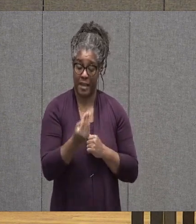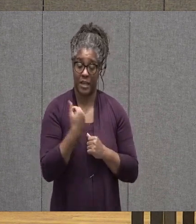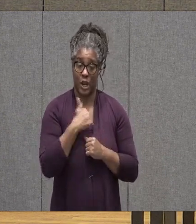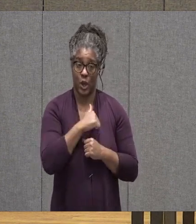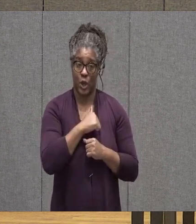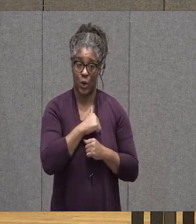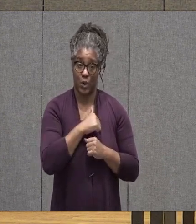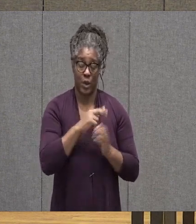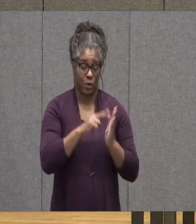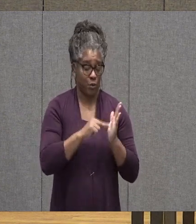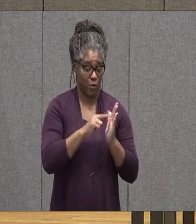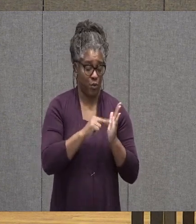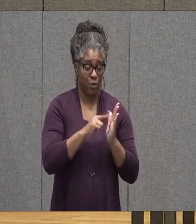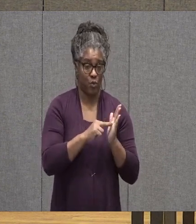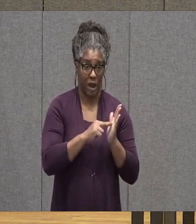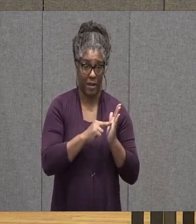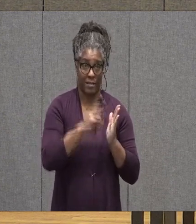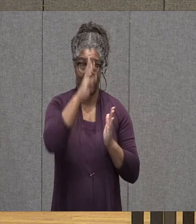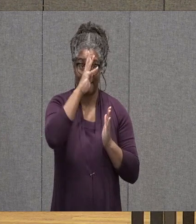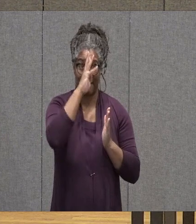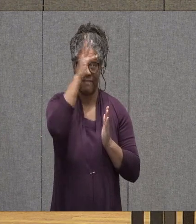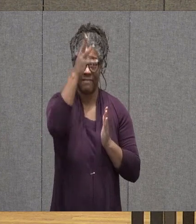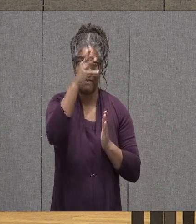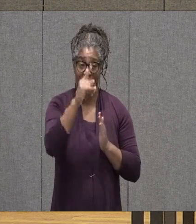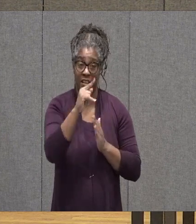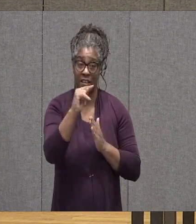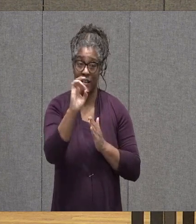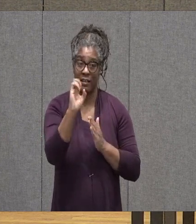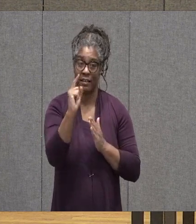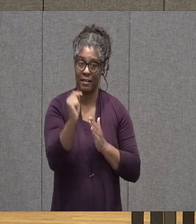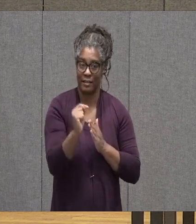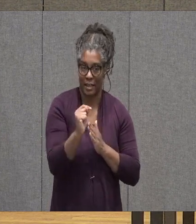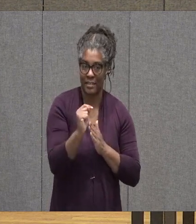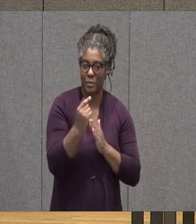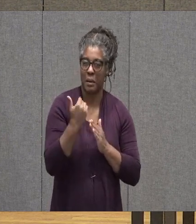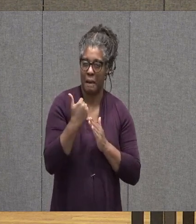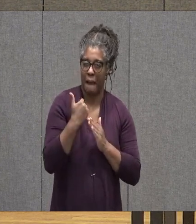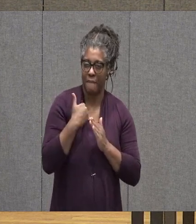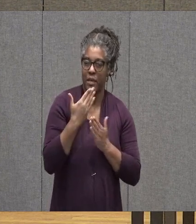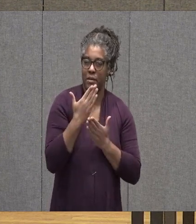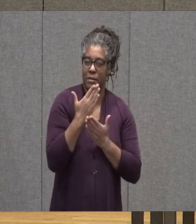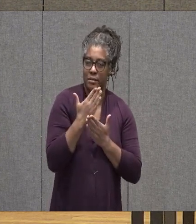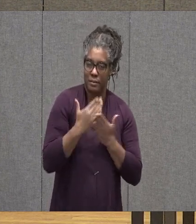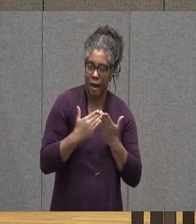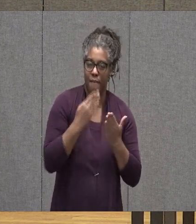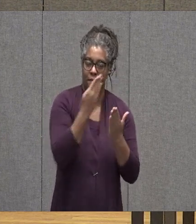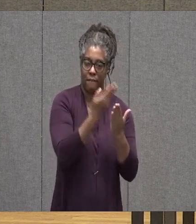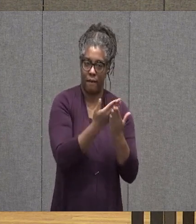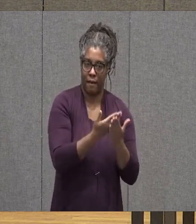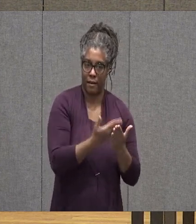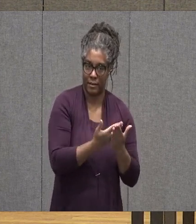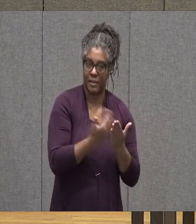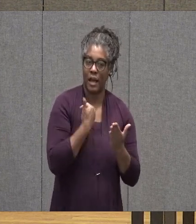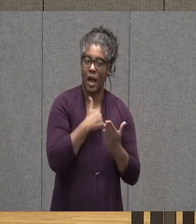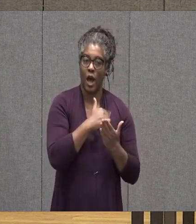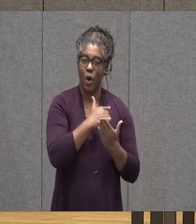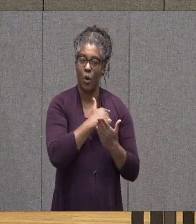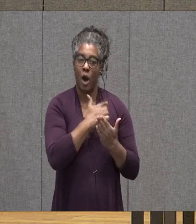that had nonfiction aspects to it, and I just briefly want to remind everybody that the story that we read on Monday